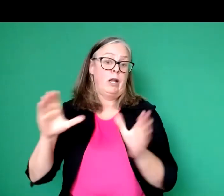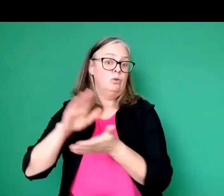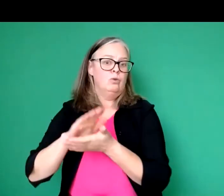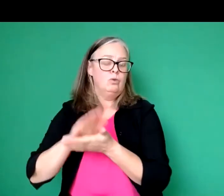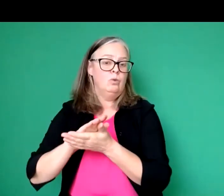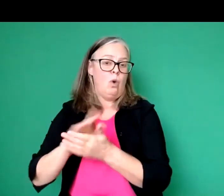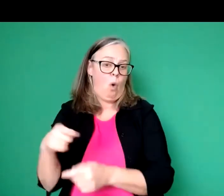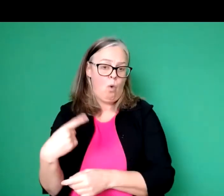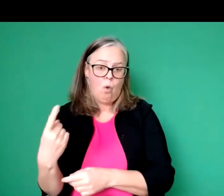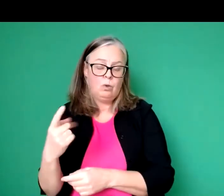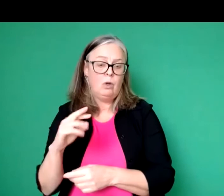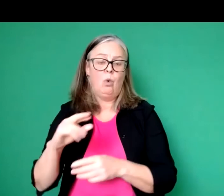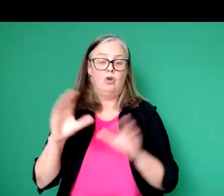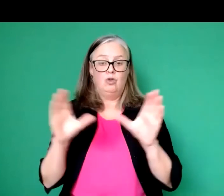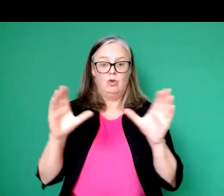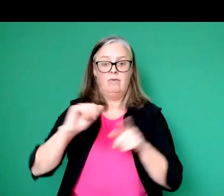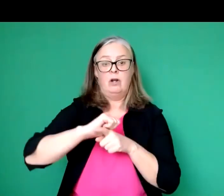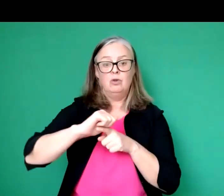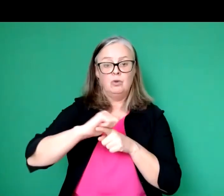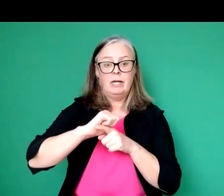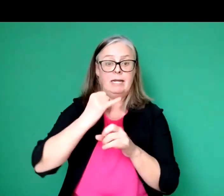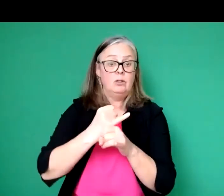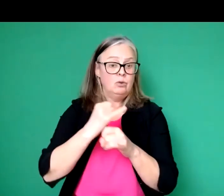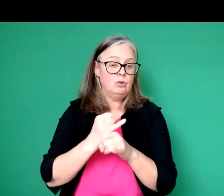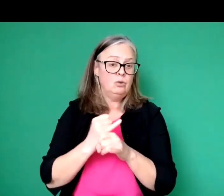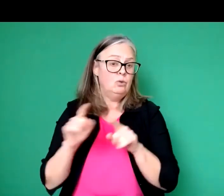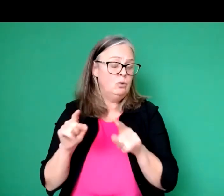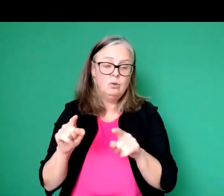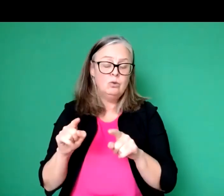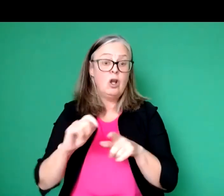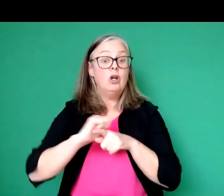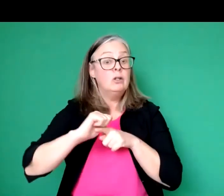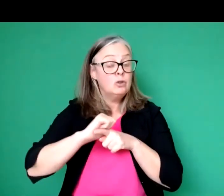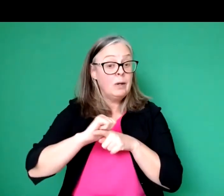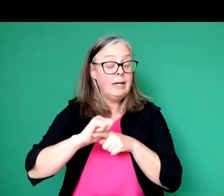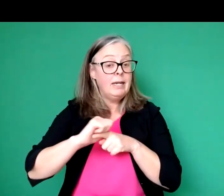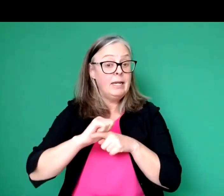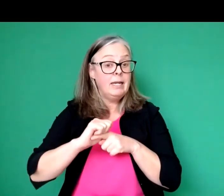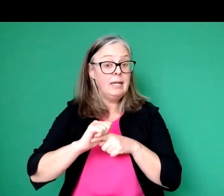or certified uh training institution training is often recognized when it's done you know by